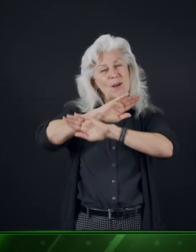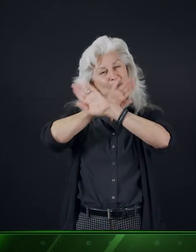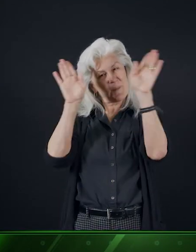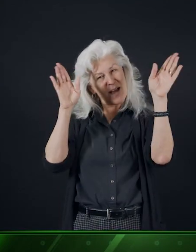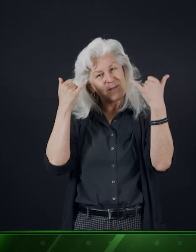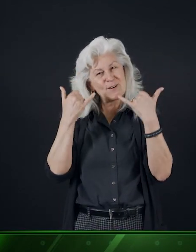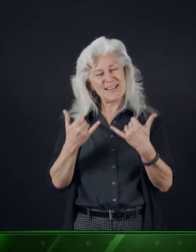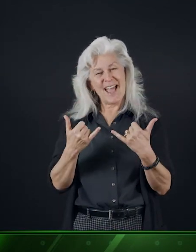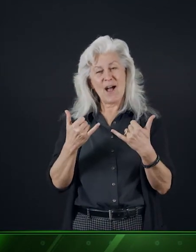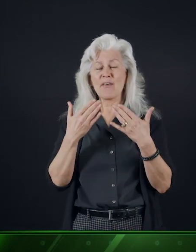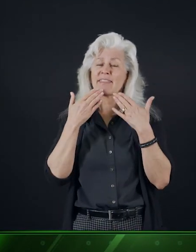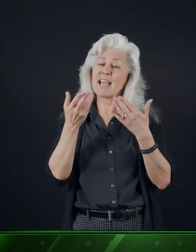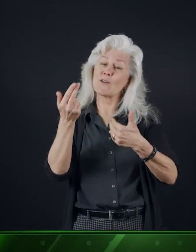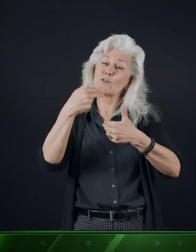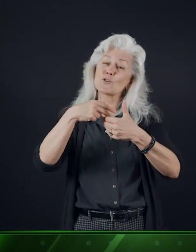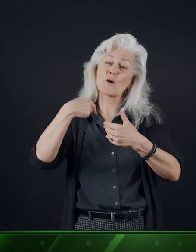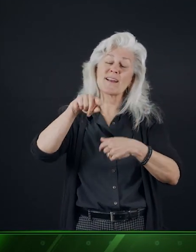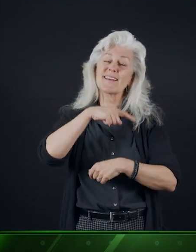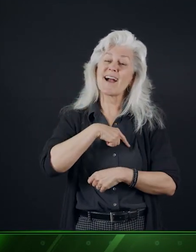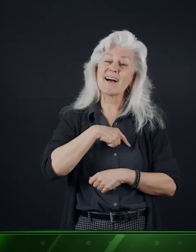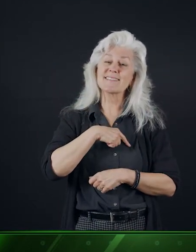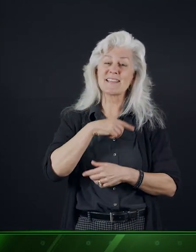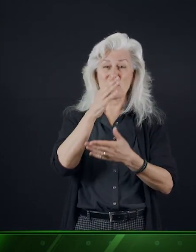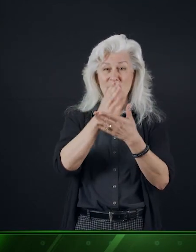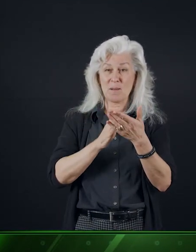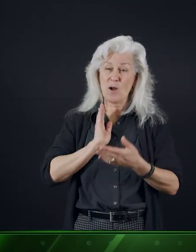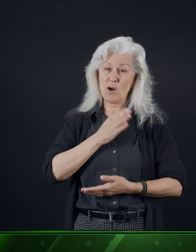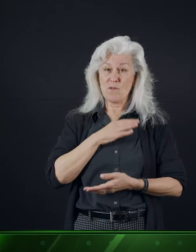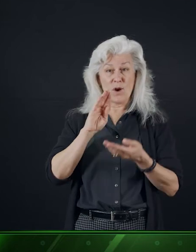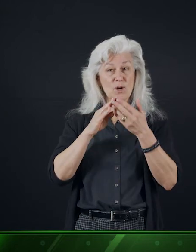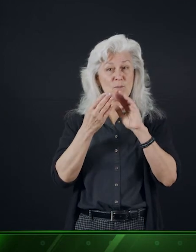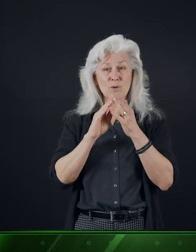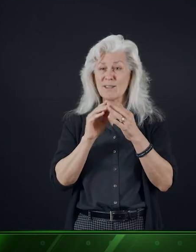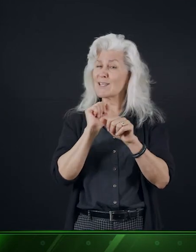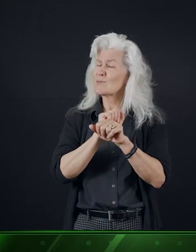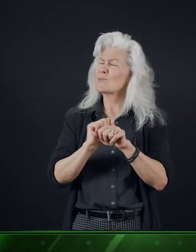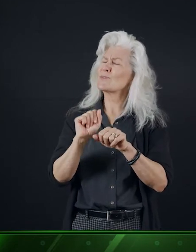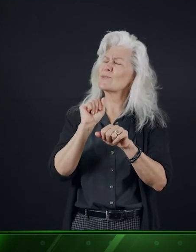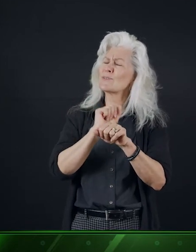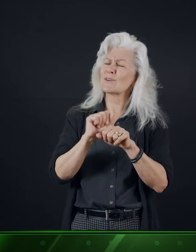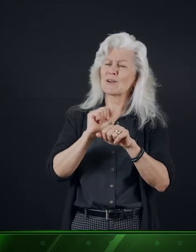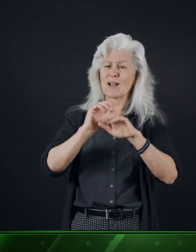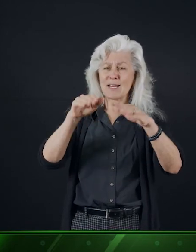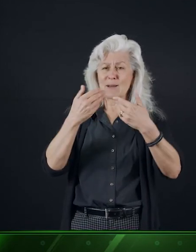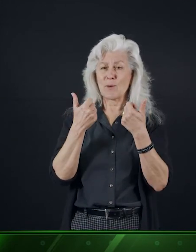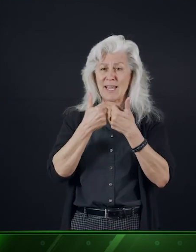Thank you for joining us and being a part of the community that is working so hard to bring gaming to everyone.